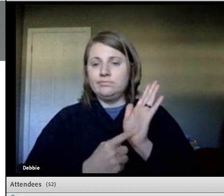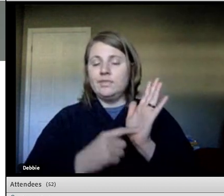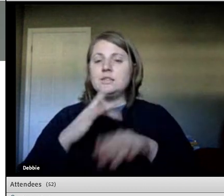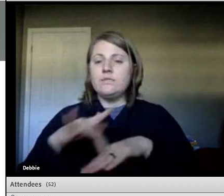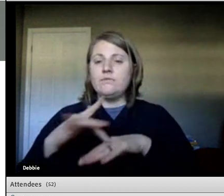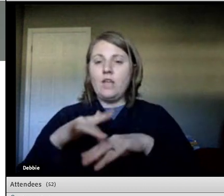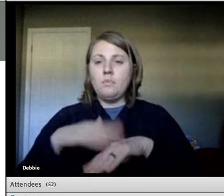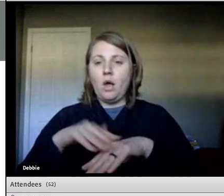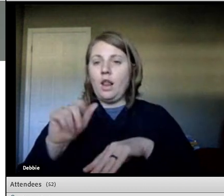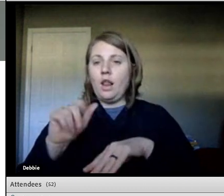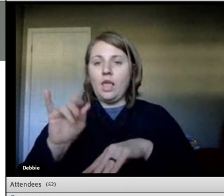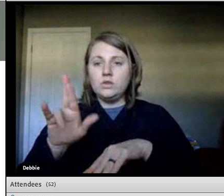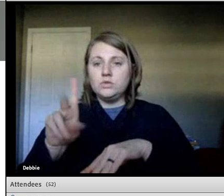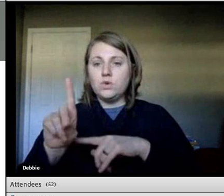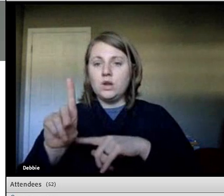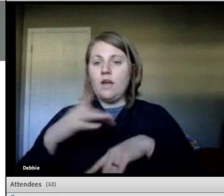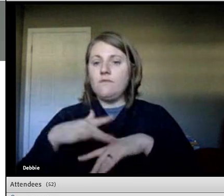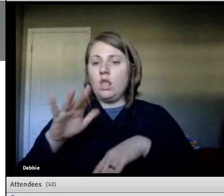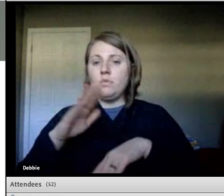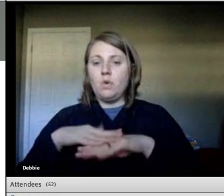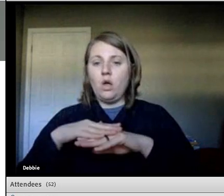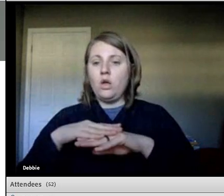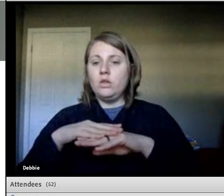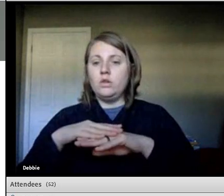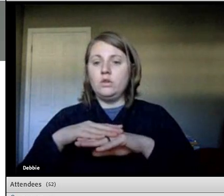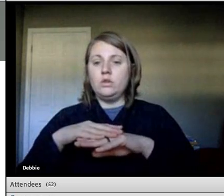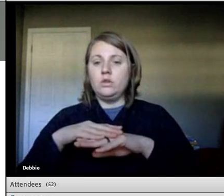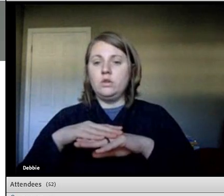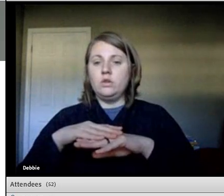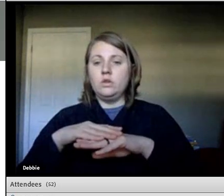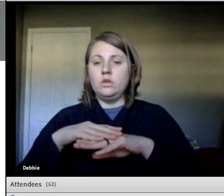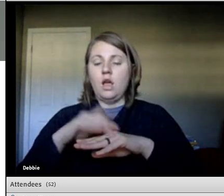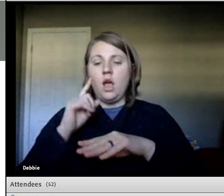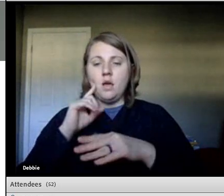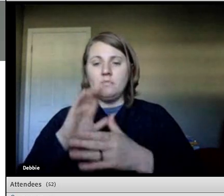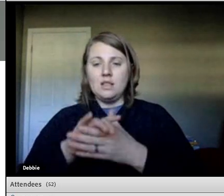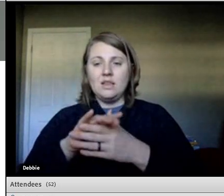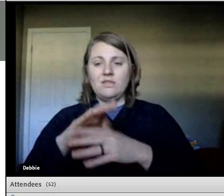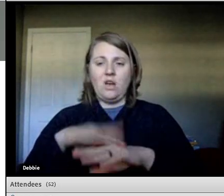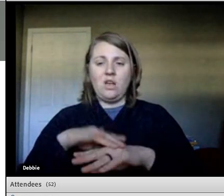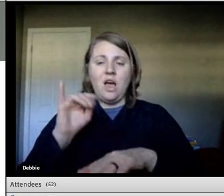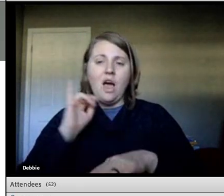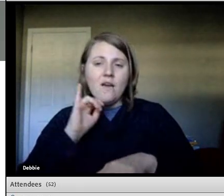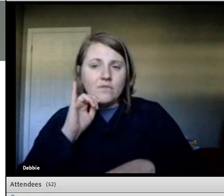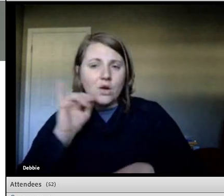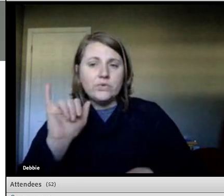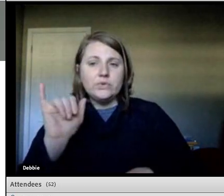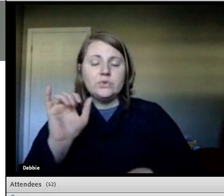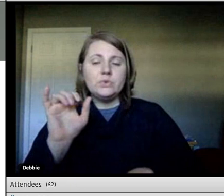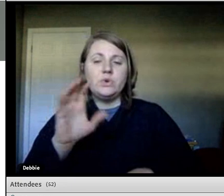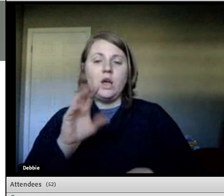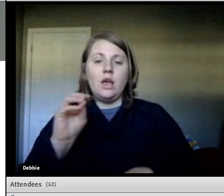I believe it's on iPhone as well, and it's on desktop. I use it for short videos